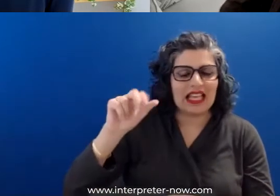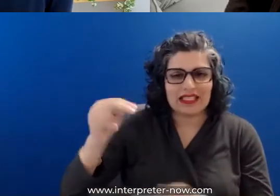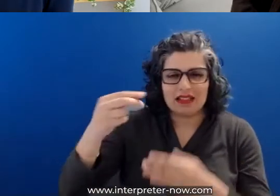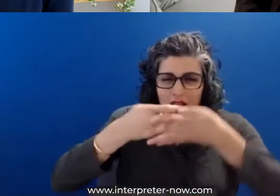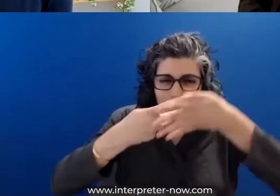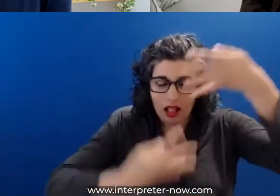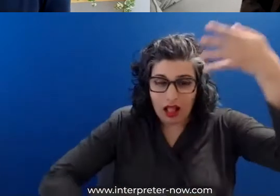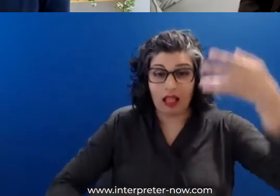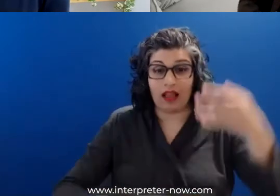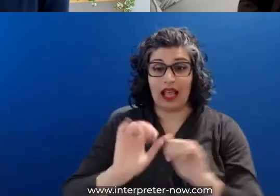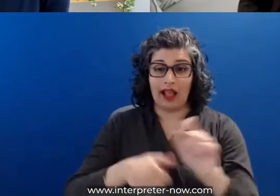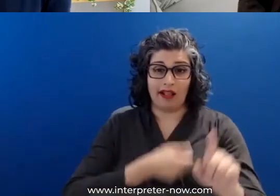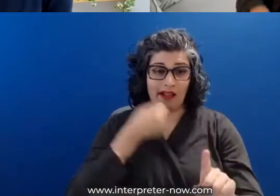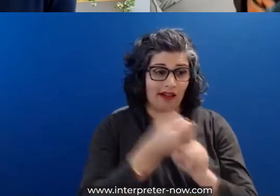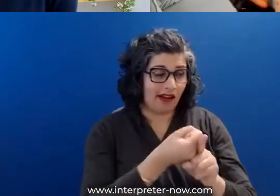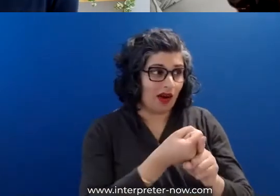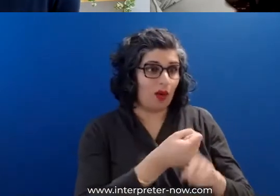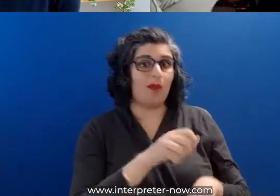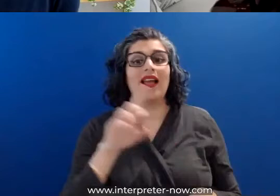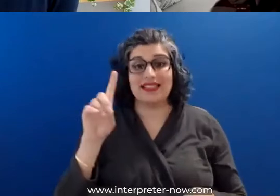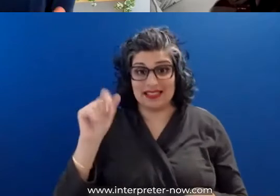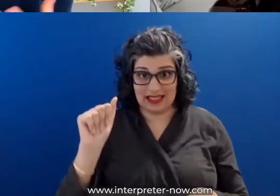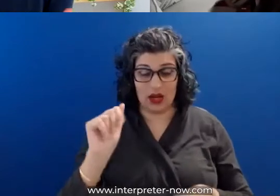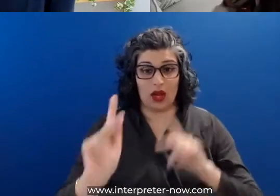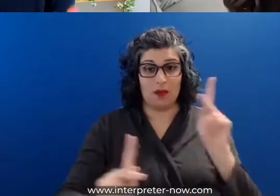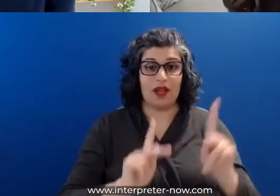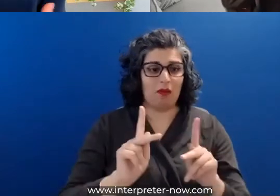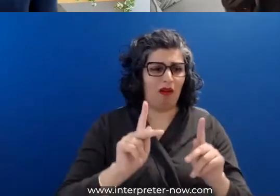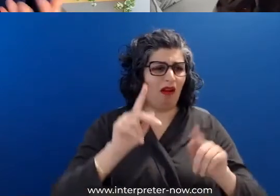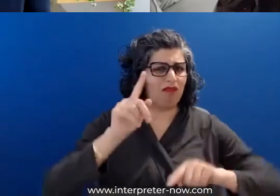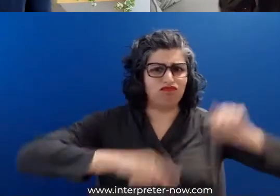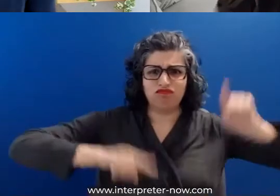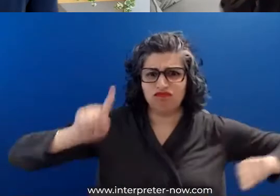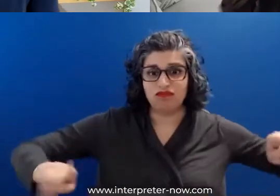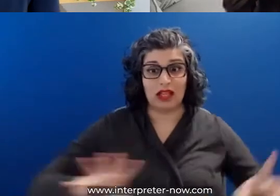across multiple intersections, including race. We'll also talk about how these same technologies